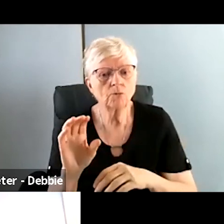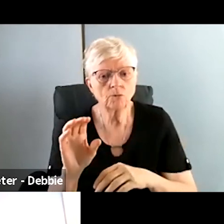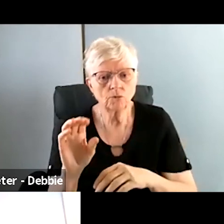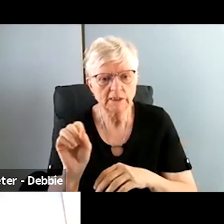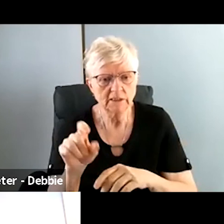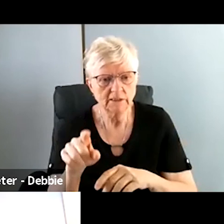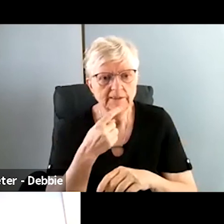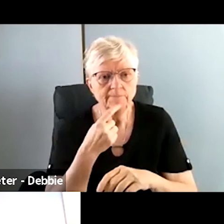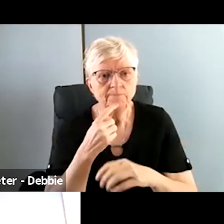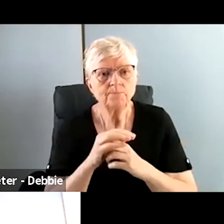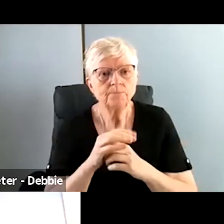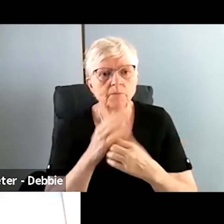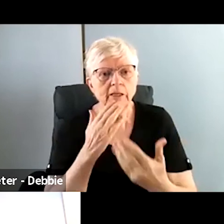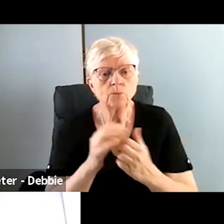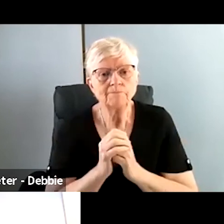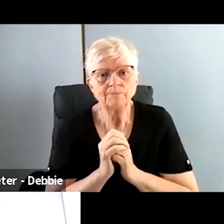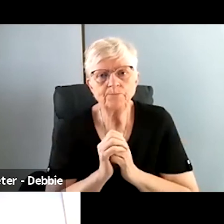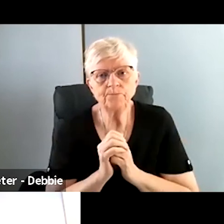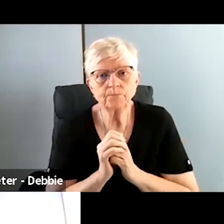THANK YOU FOR